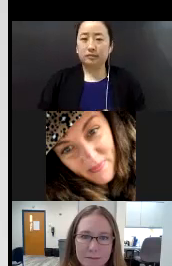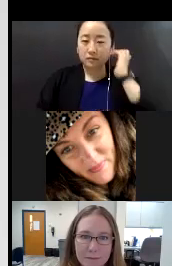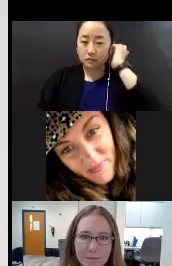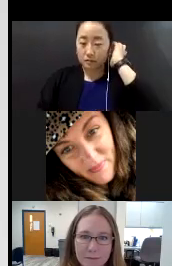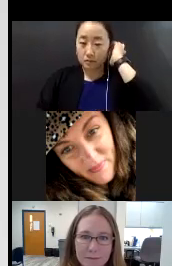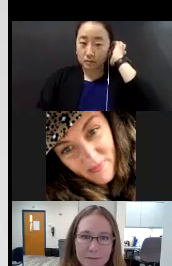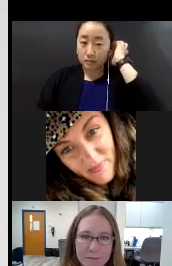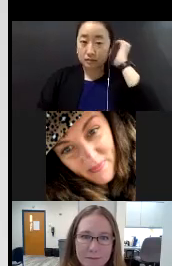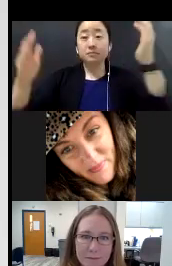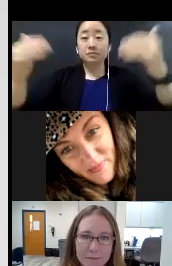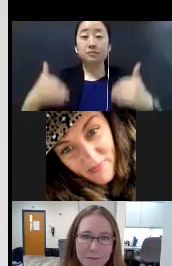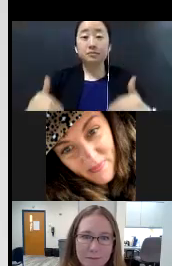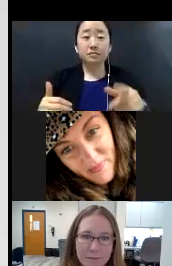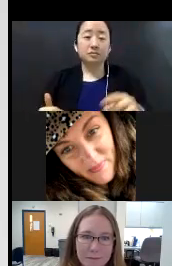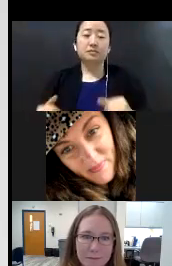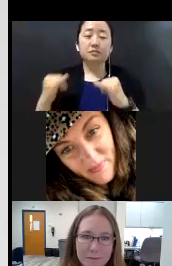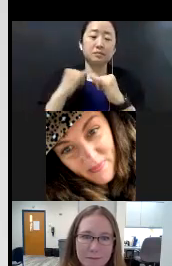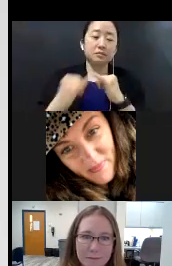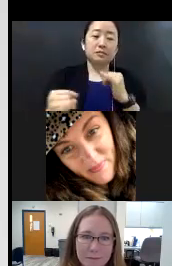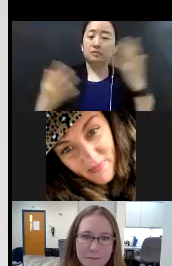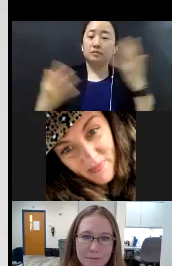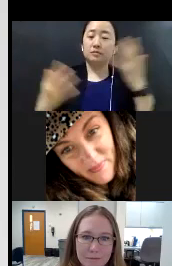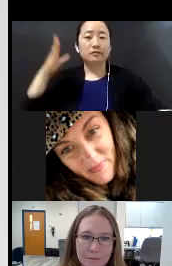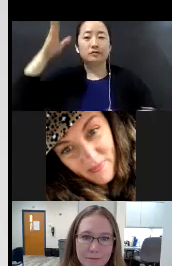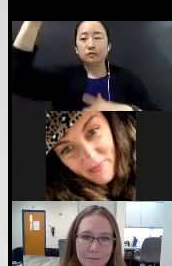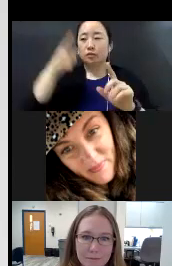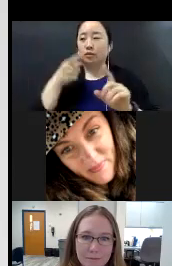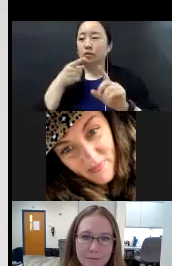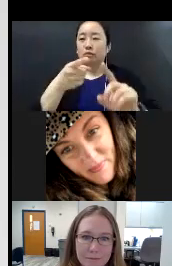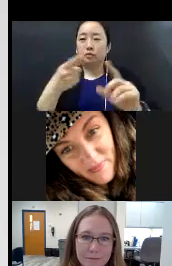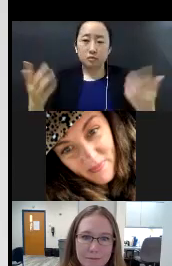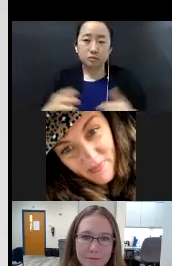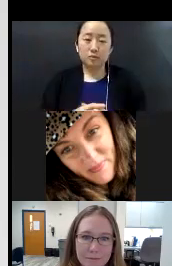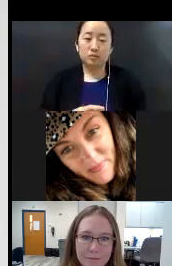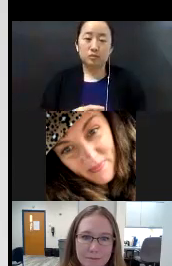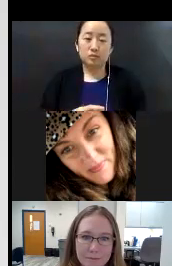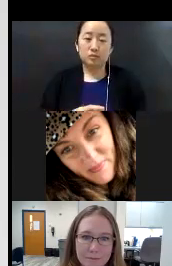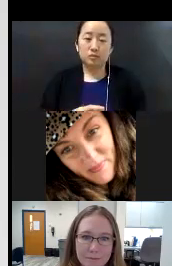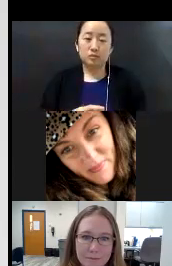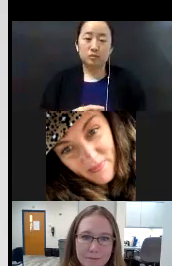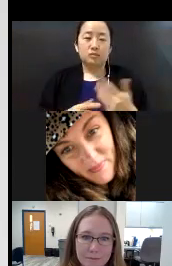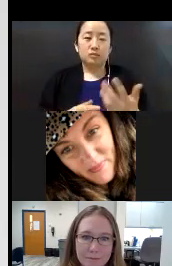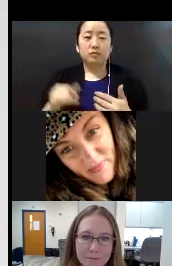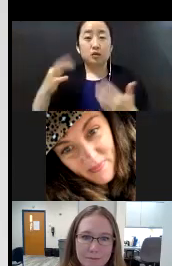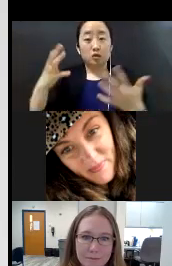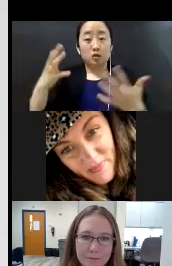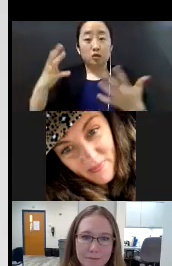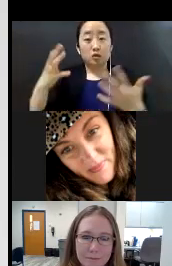ON THE NEXT SLIDE, LAST THING IS FUTURE GOALS AND THINGS TO LOOK FOR IF YOU ARE INTERESTED IN DOING A SERVICE LIKE THIS OR ANY TYPE OF VIRTUAL OR